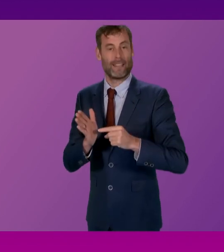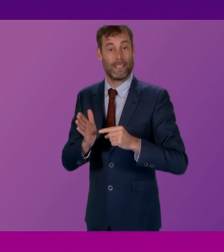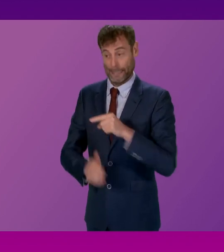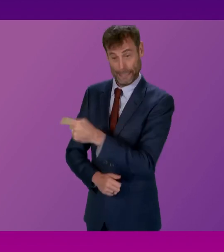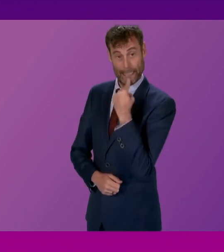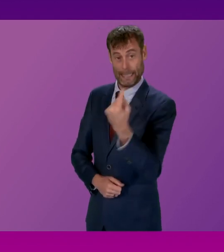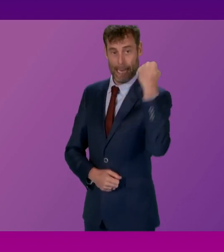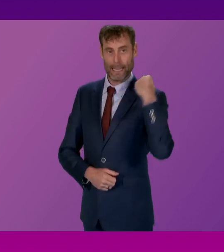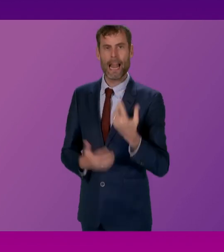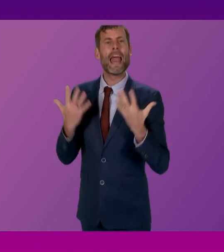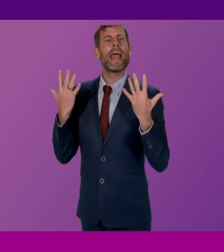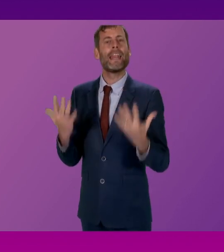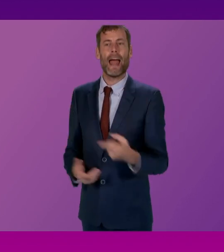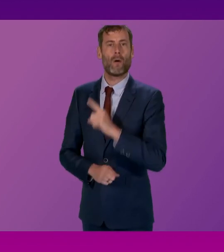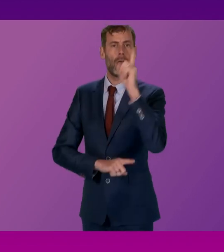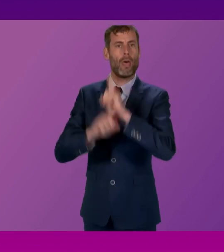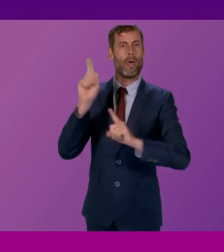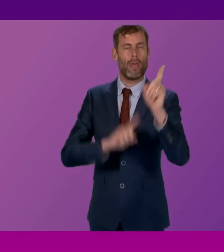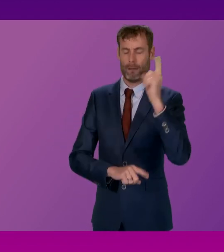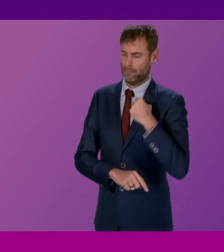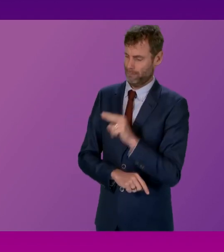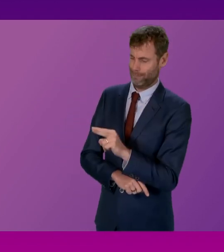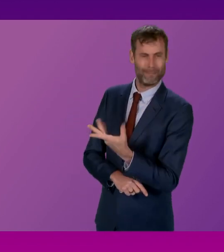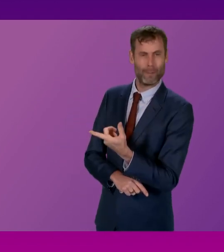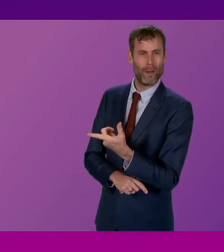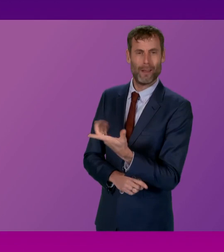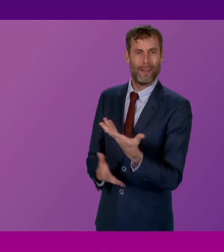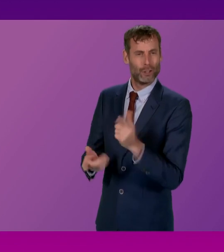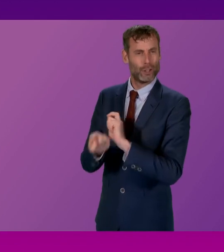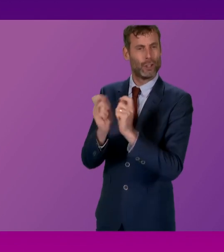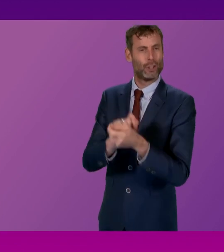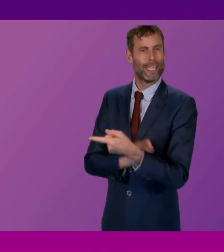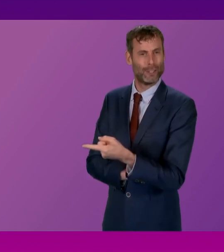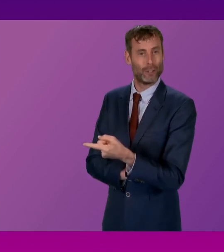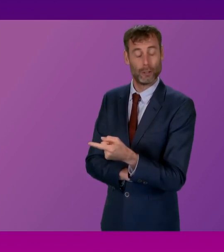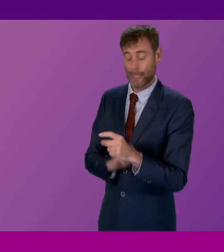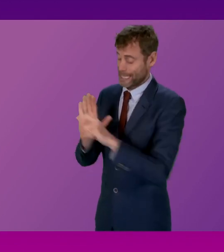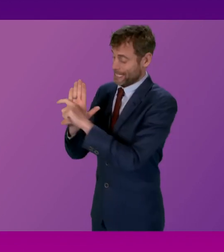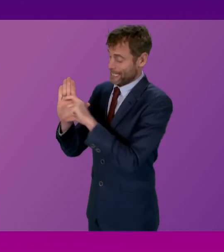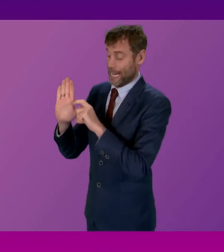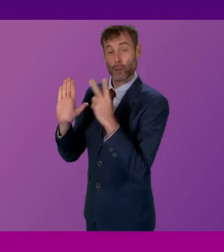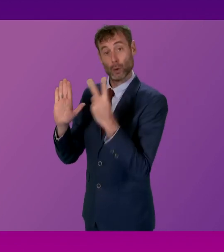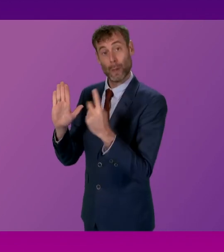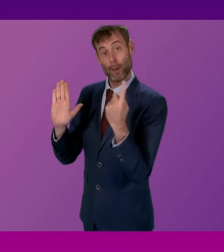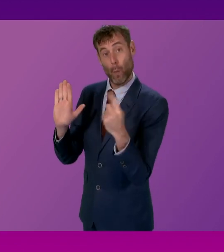It is also clear that the section 21 notice was issued to the Government, not to individual